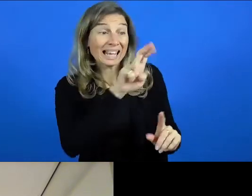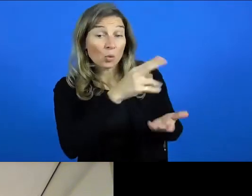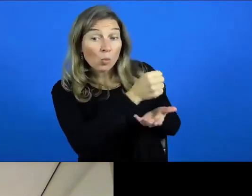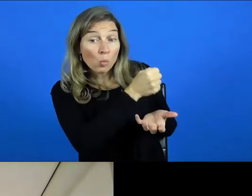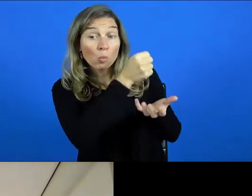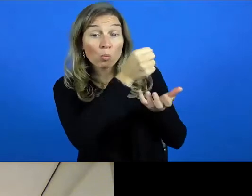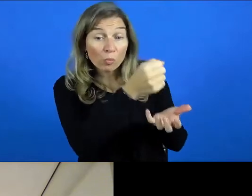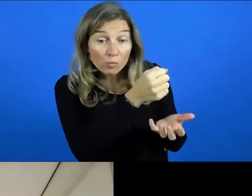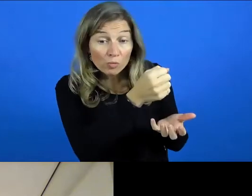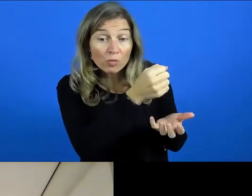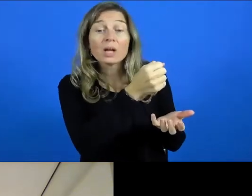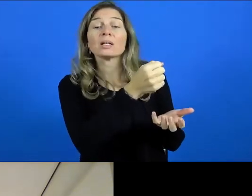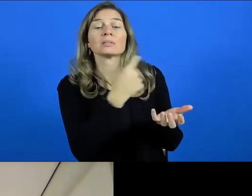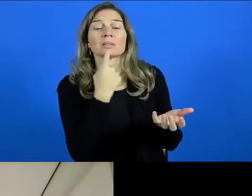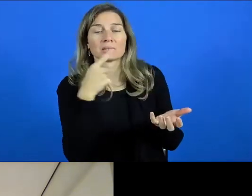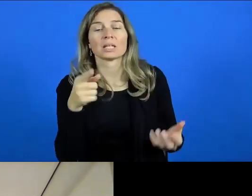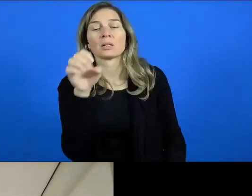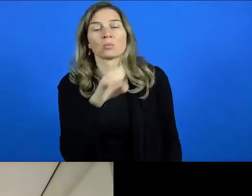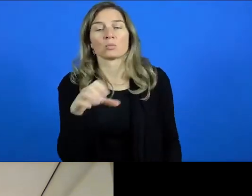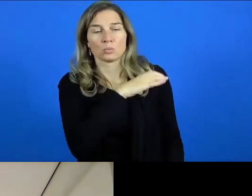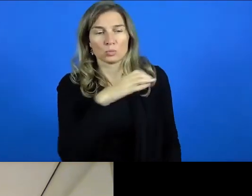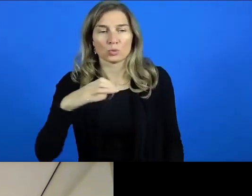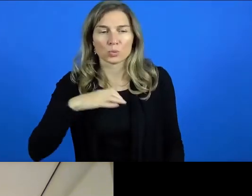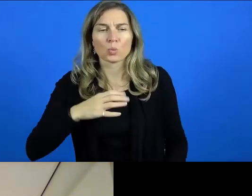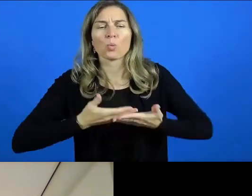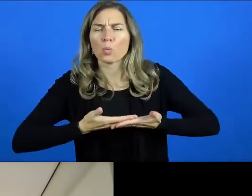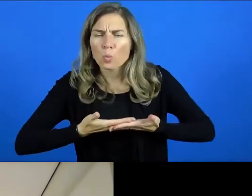all beneficiaries should have national frameworks in place